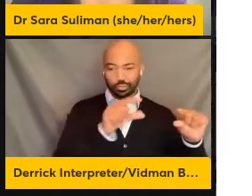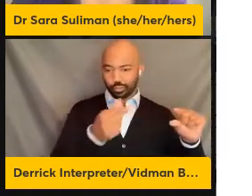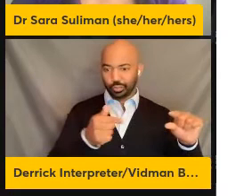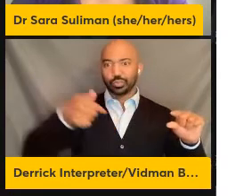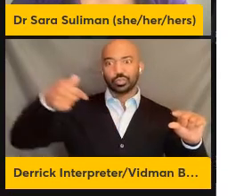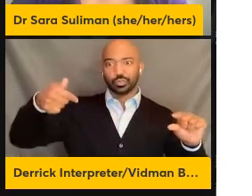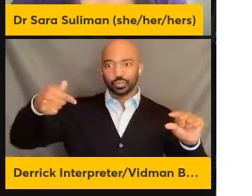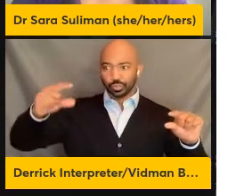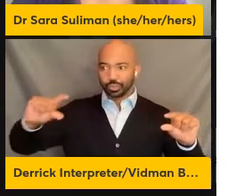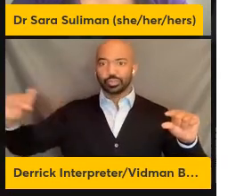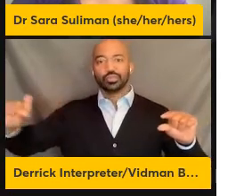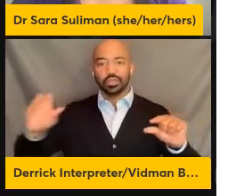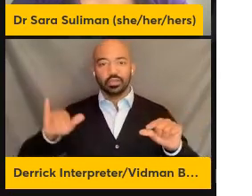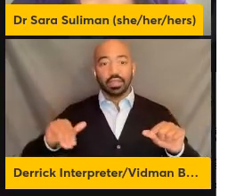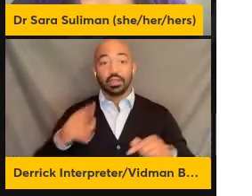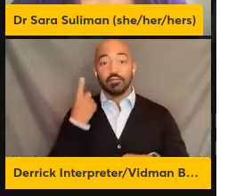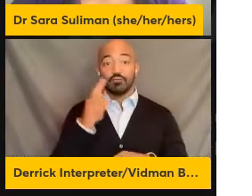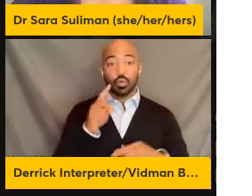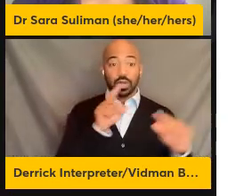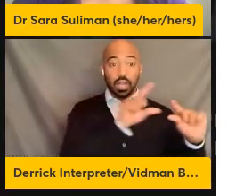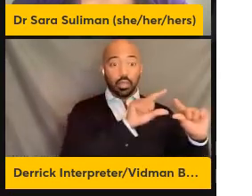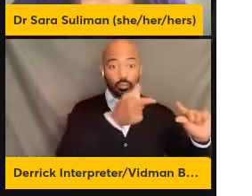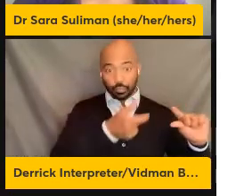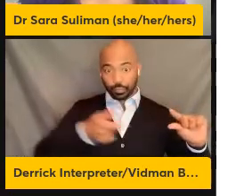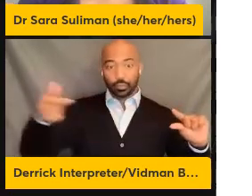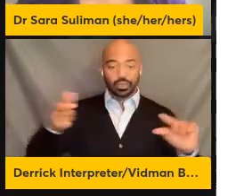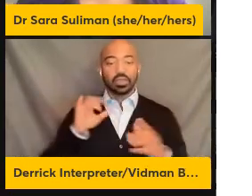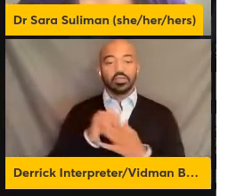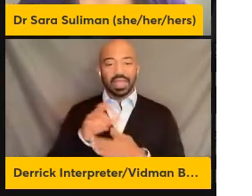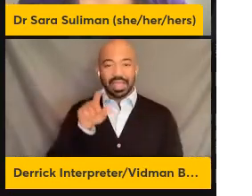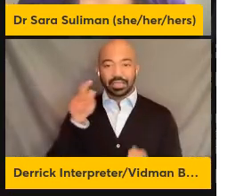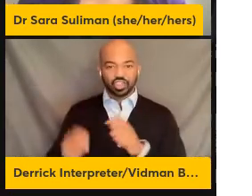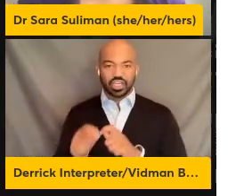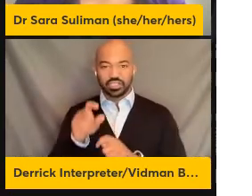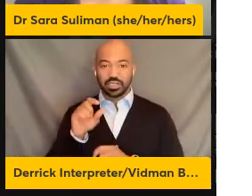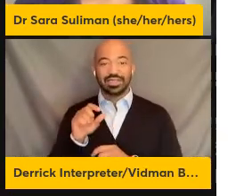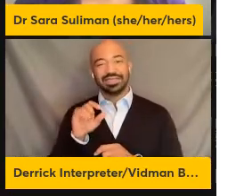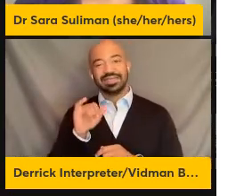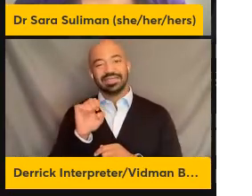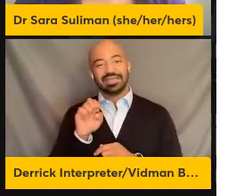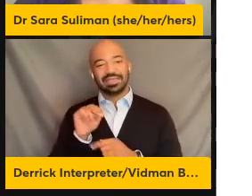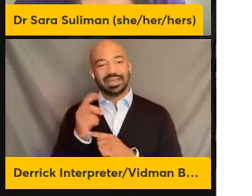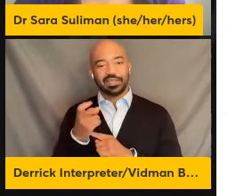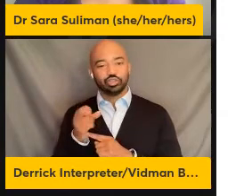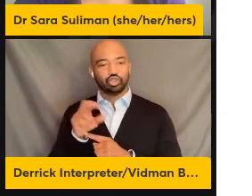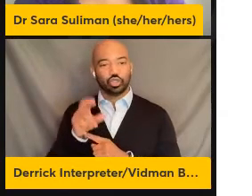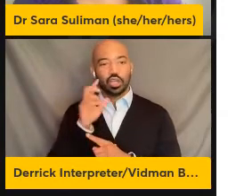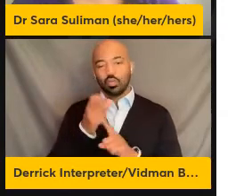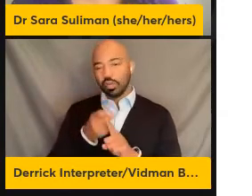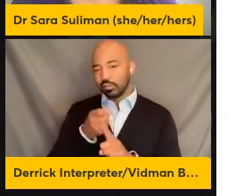is that the disruption of the enhancer would change gene expression and give us an insight into what the candidate risk gene would be.